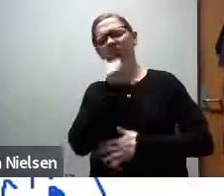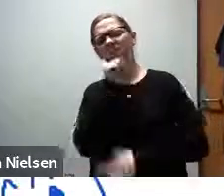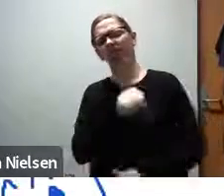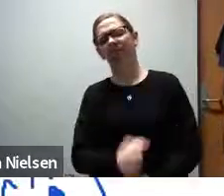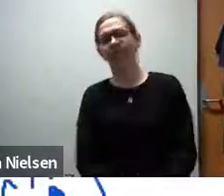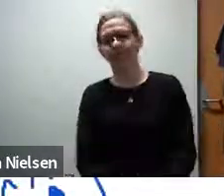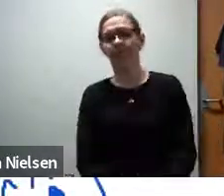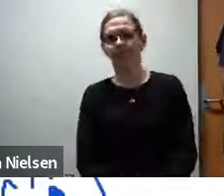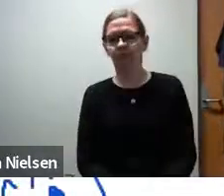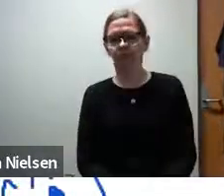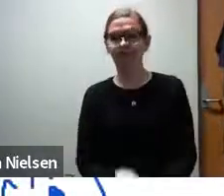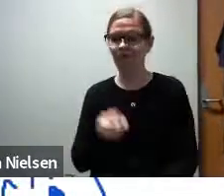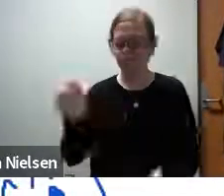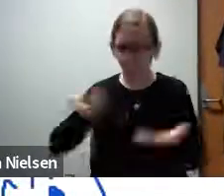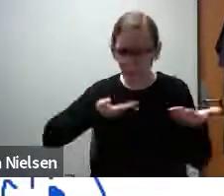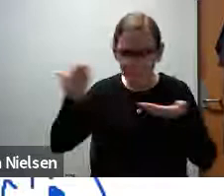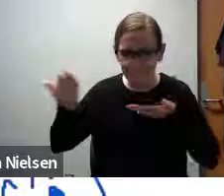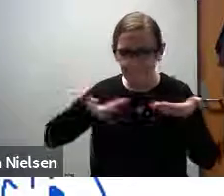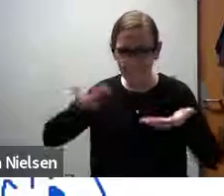You are very welcome. Yes, very welcome.